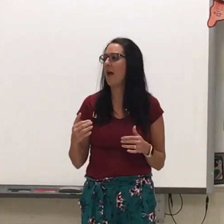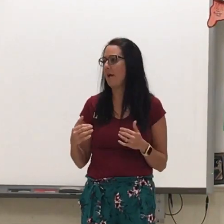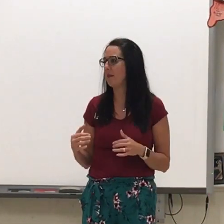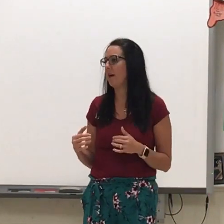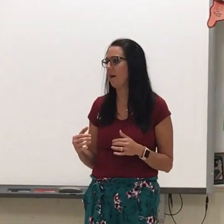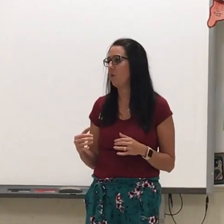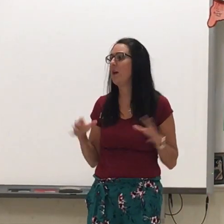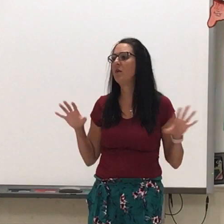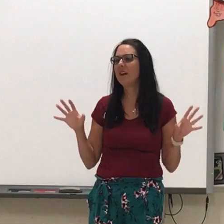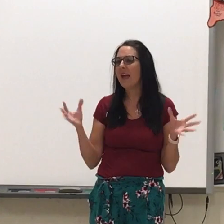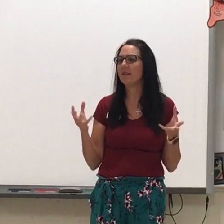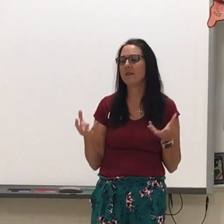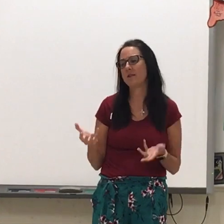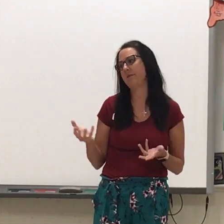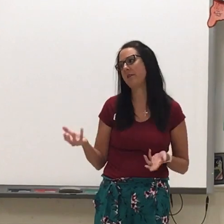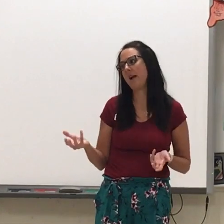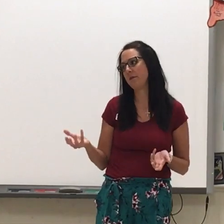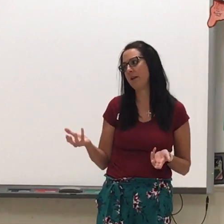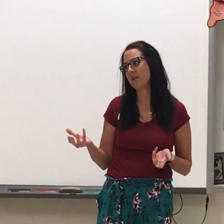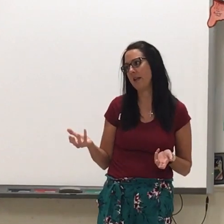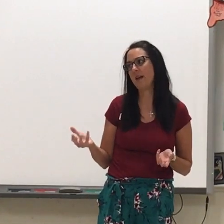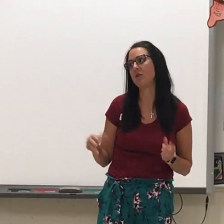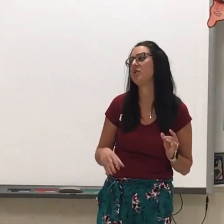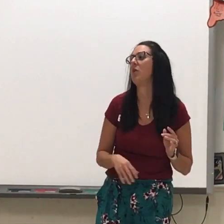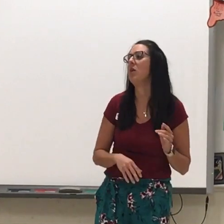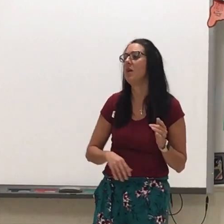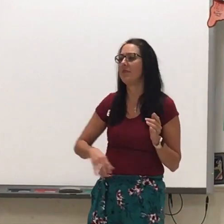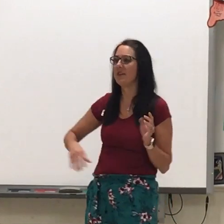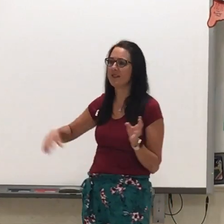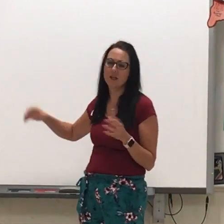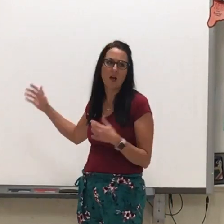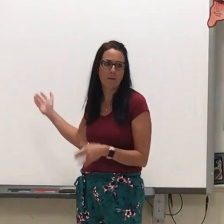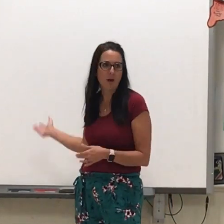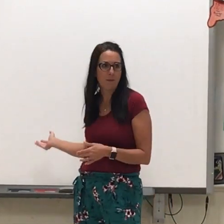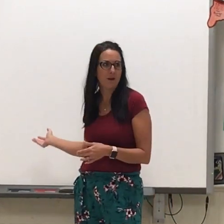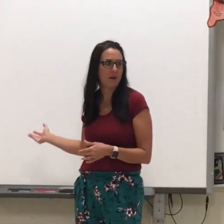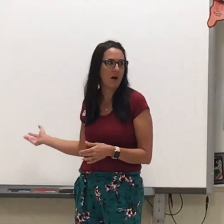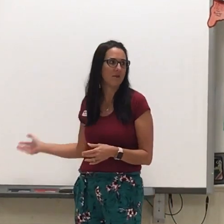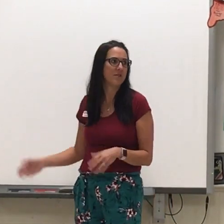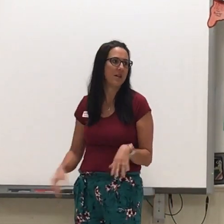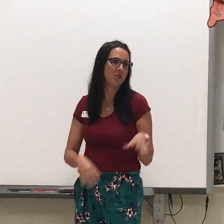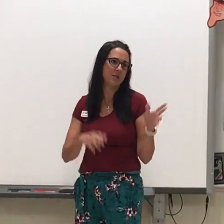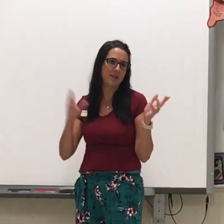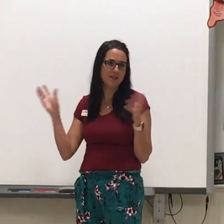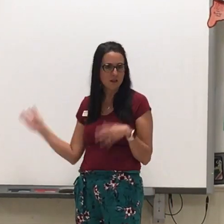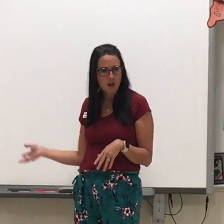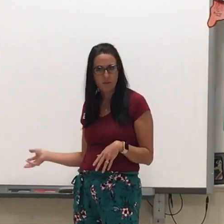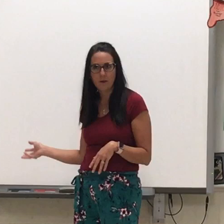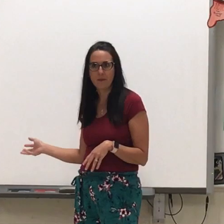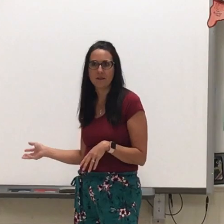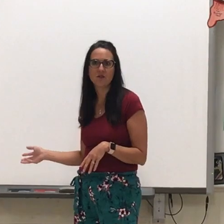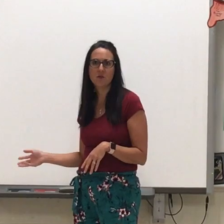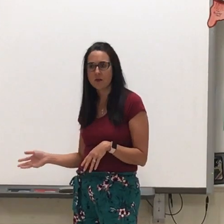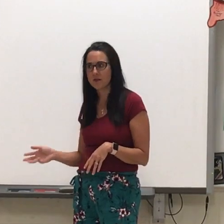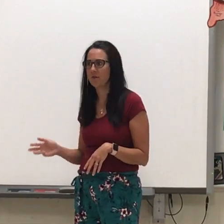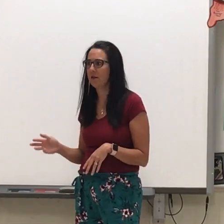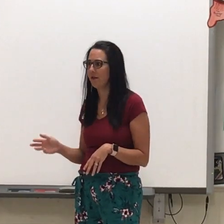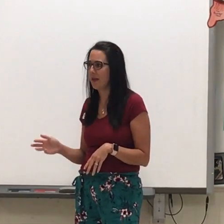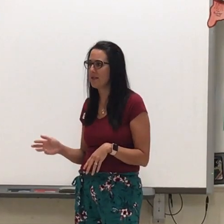vocabulary we create the list of vocabulary together so things that come up in our conversations things that come up and the stories that we create